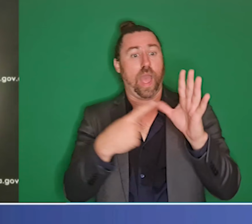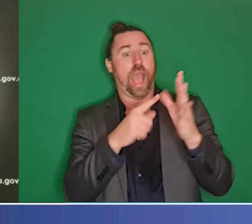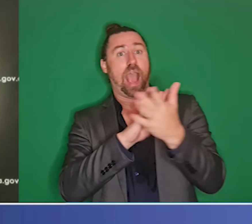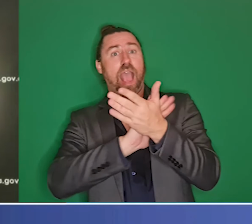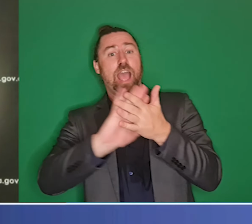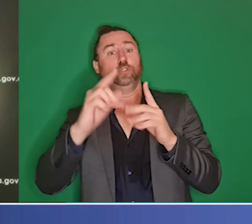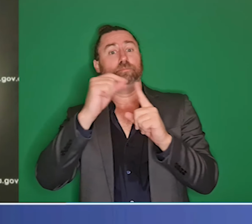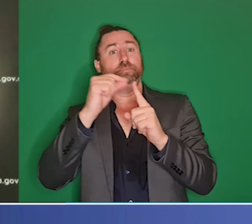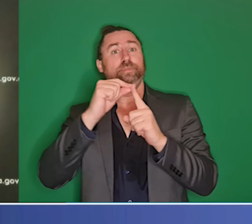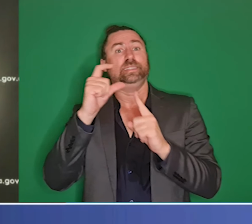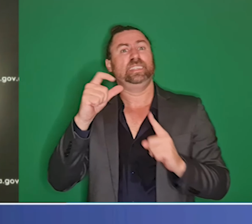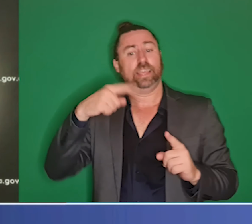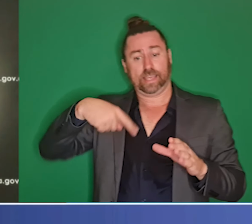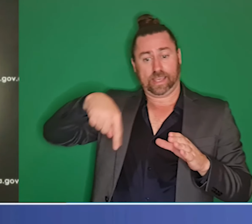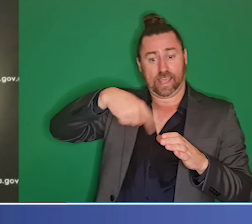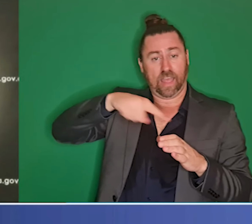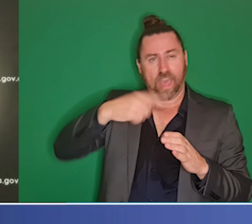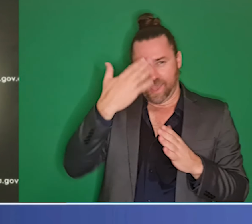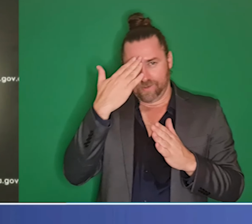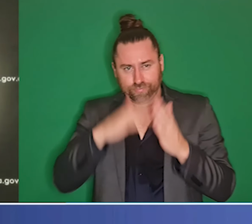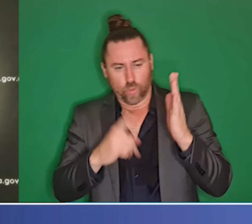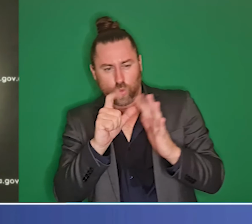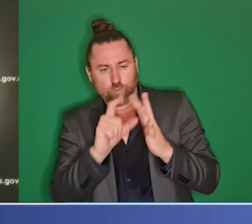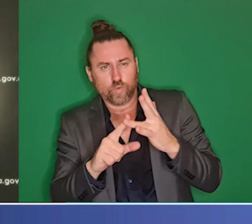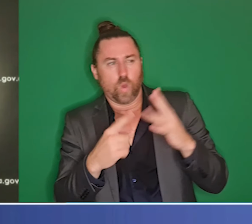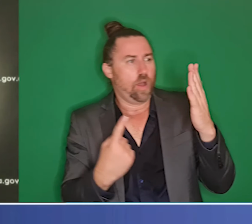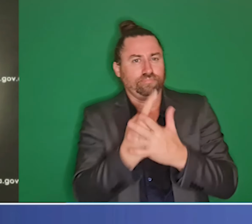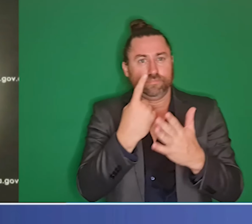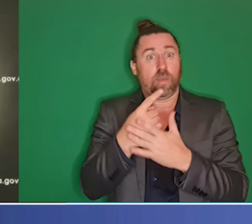which has state and Commonwealth officials on it,